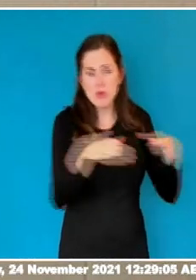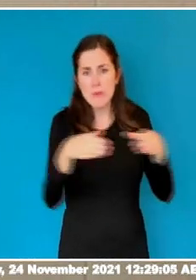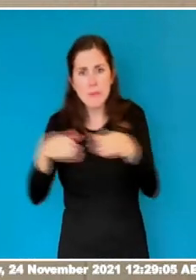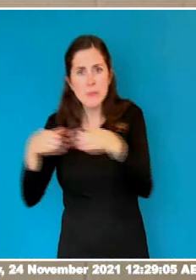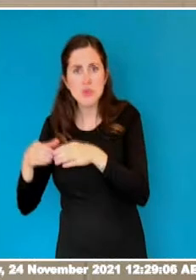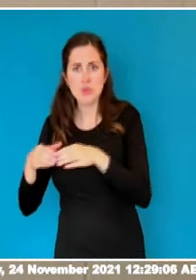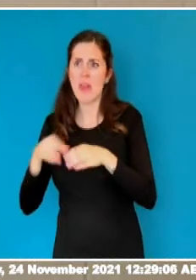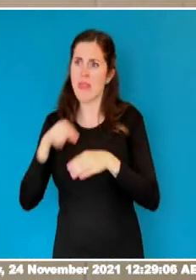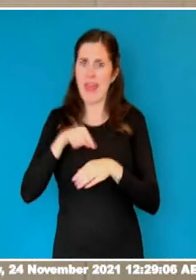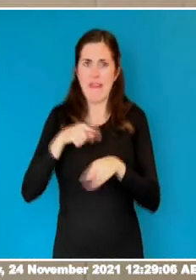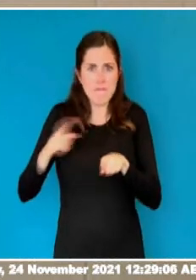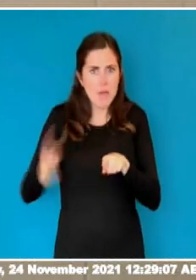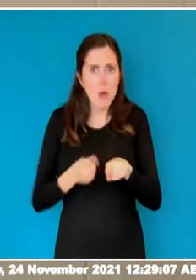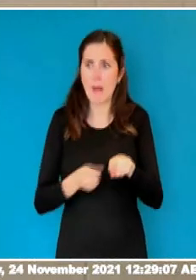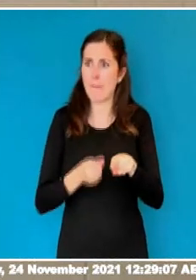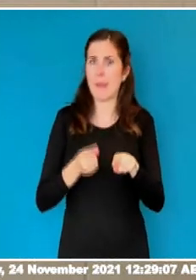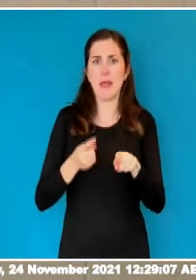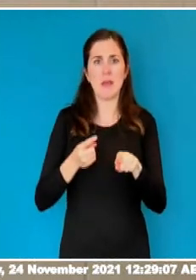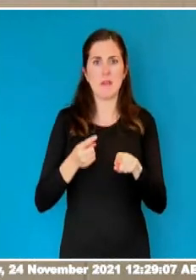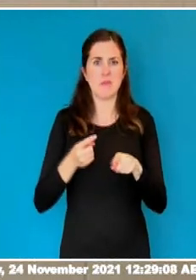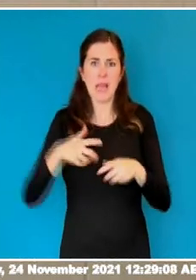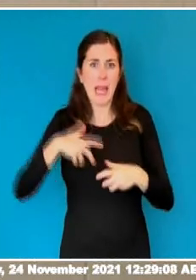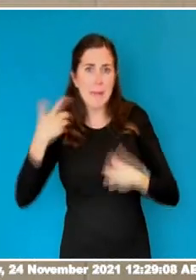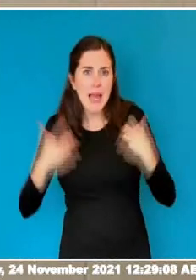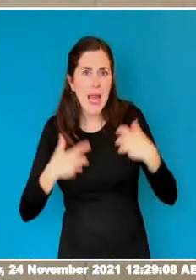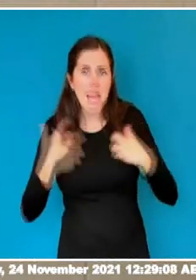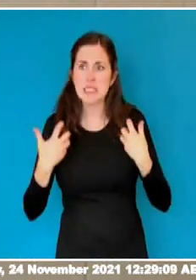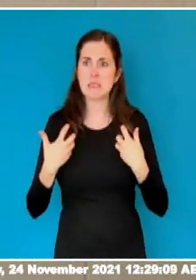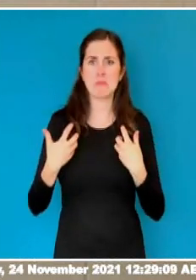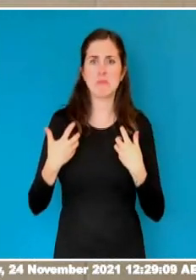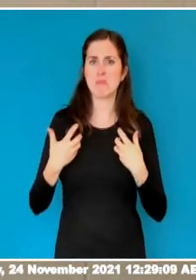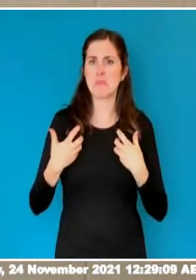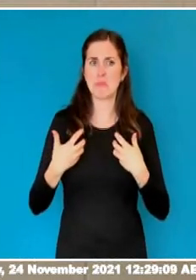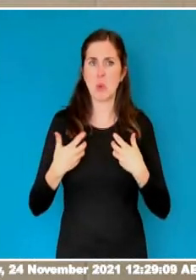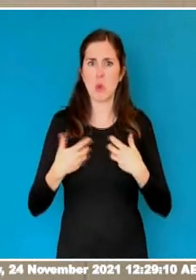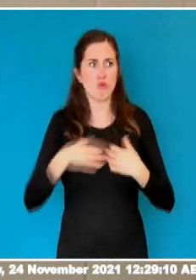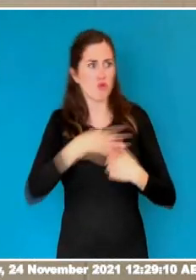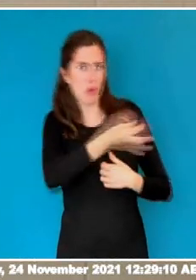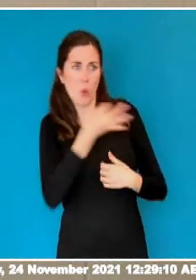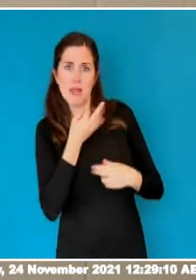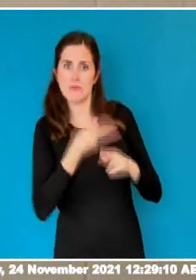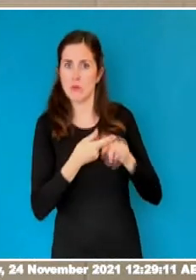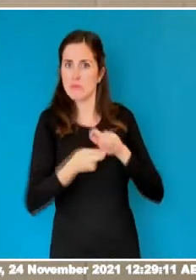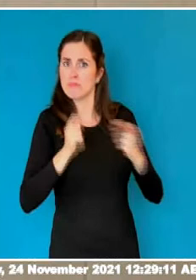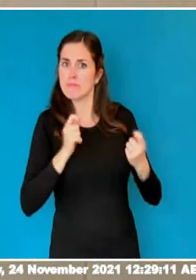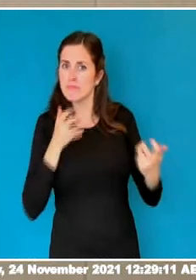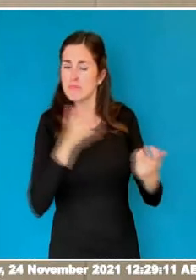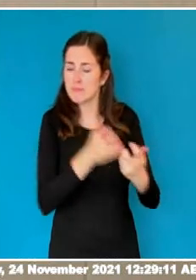complaints can be made. I do have, within my function, a central area workplace integrity